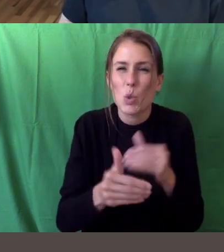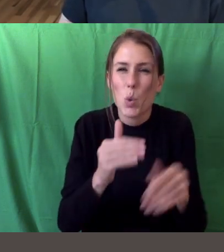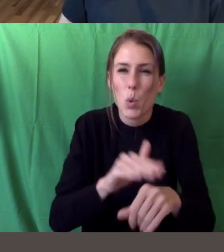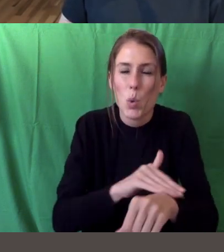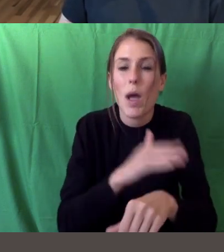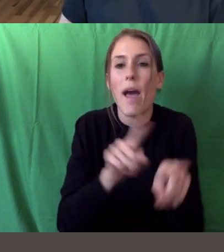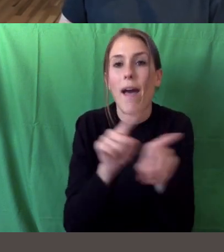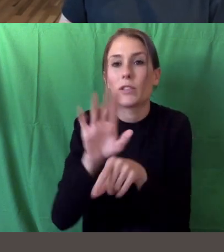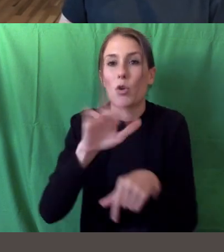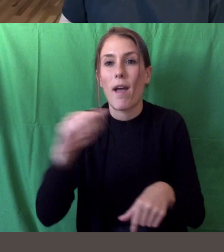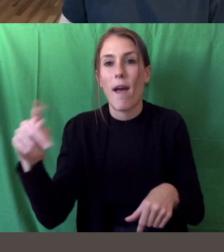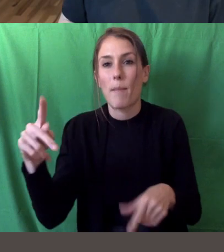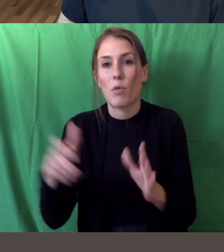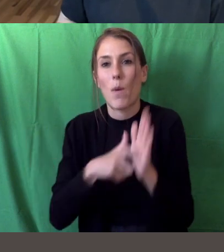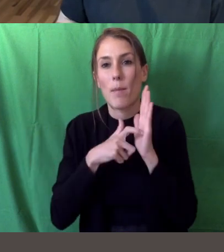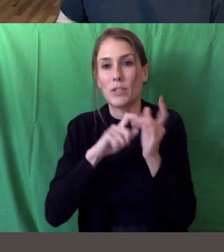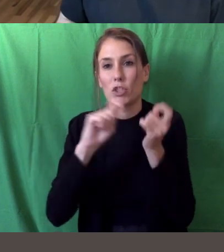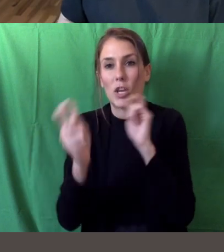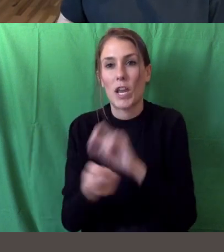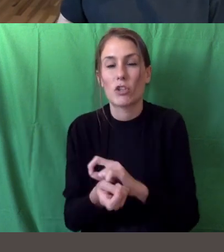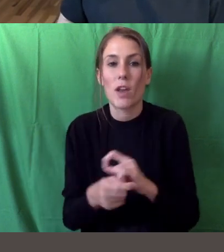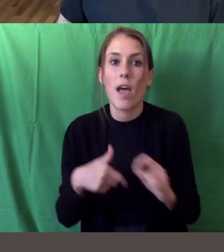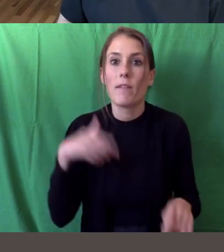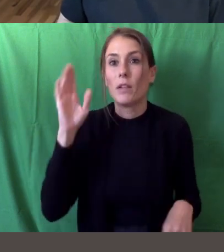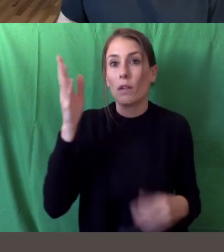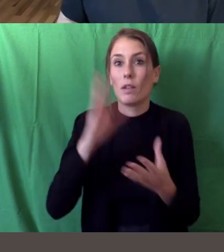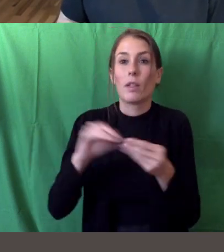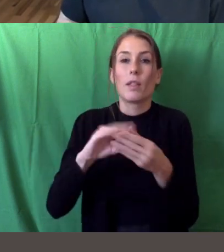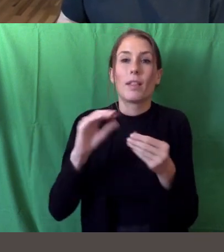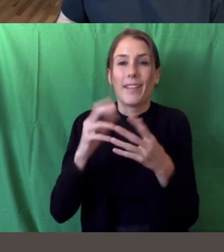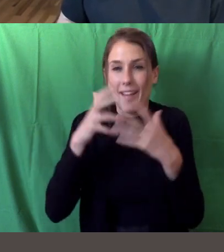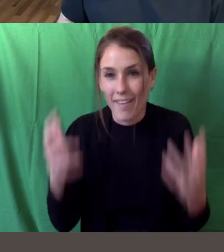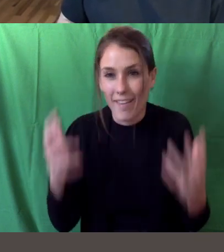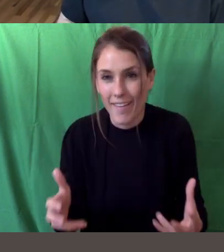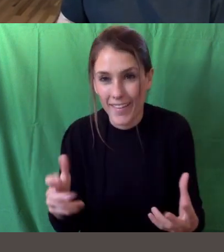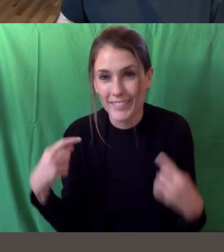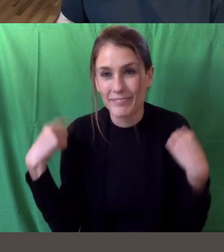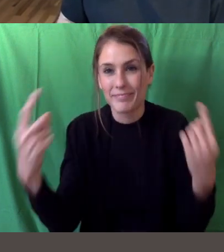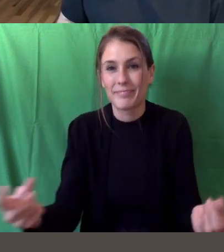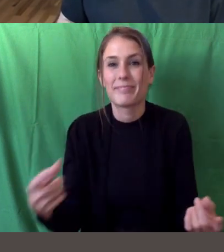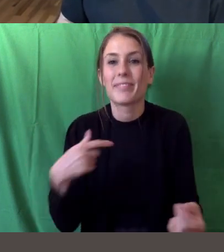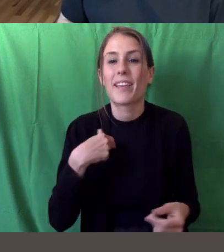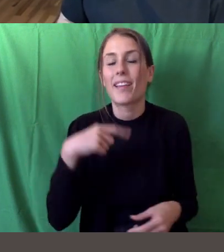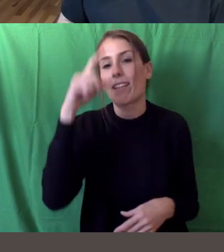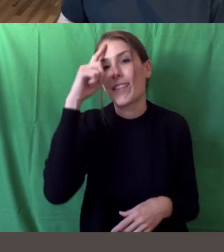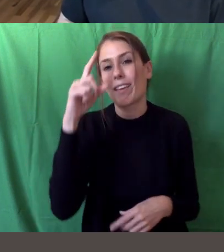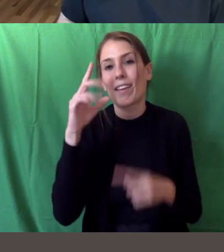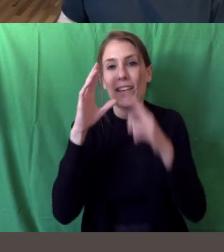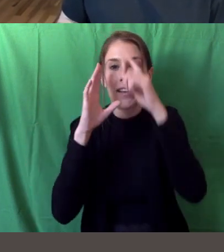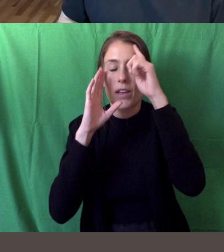requirements change. So I've done a lot of talking up until this point, and I think that this will resonate a lot better